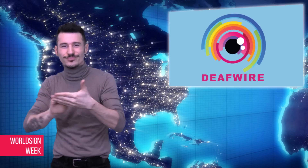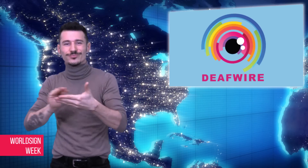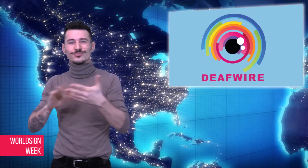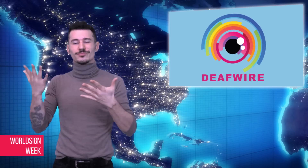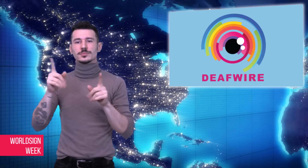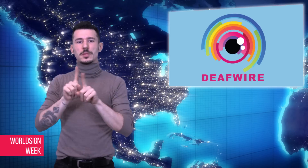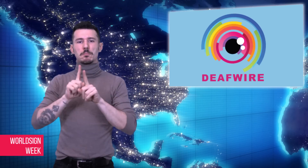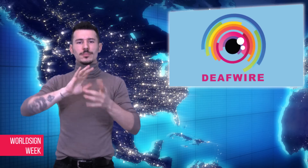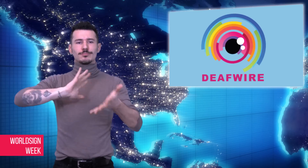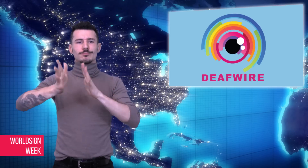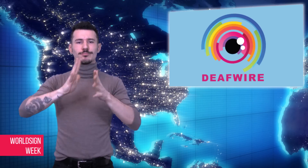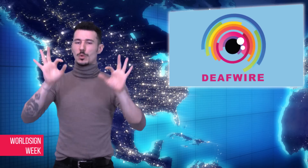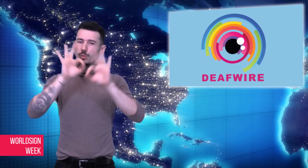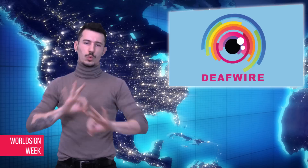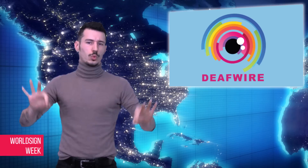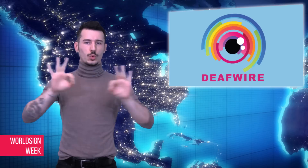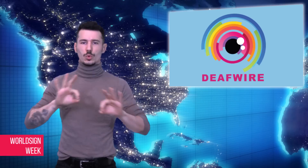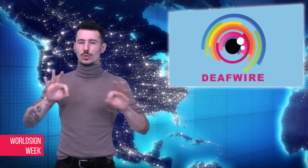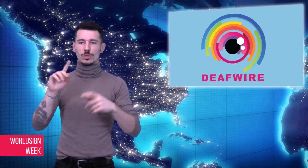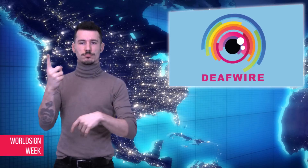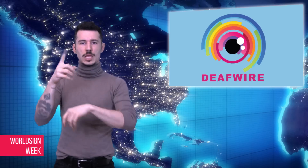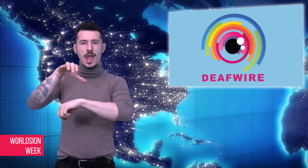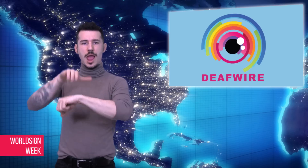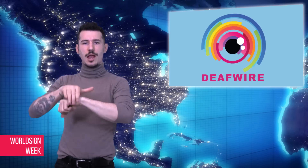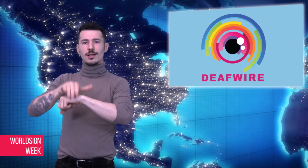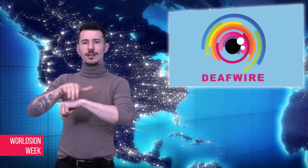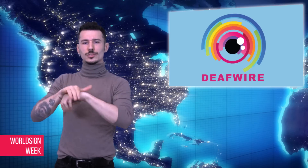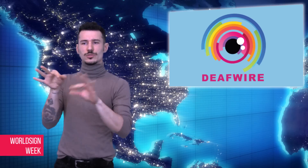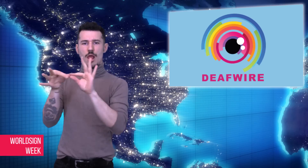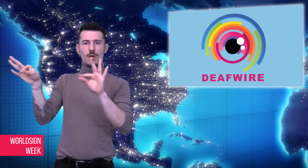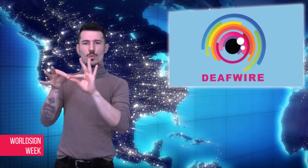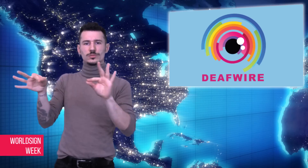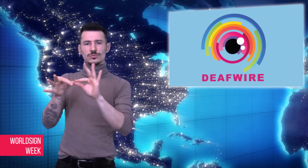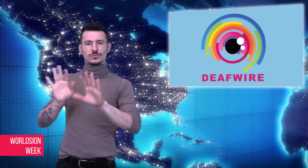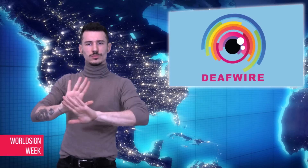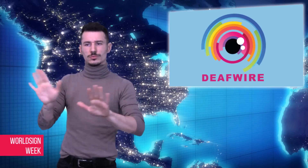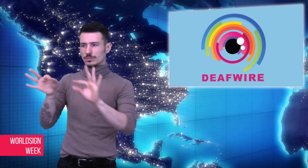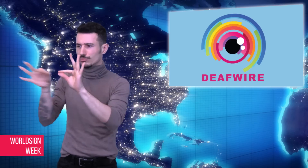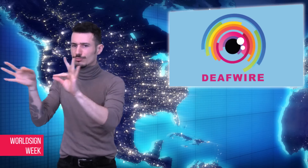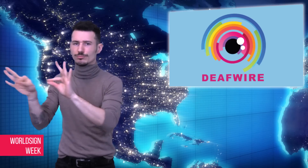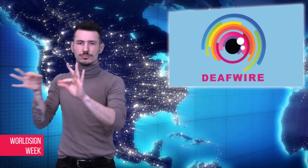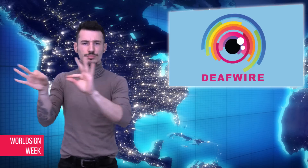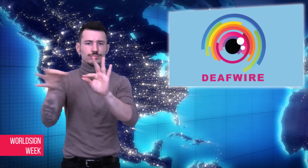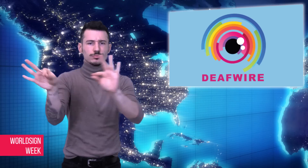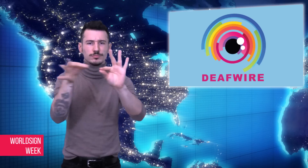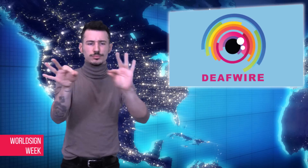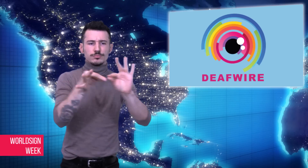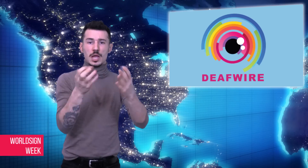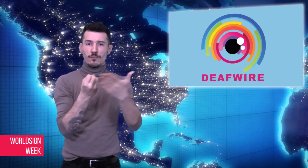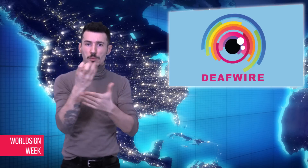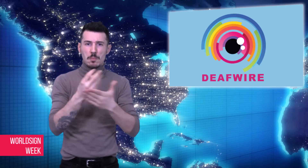easily understand English. The Irish Deaf do not feel they are properly consulted on